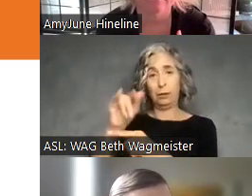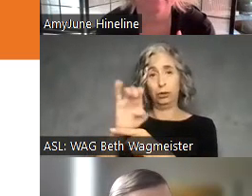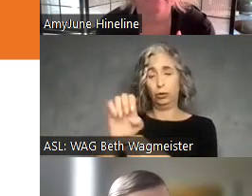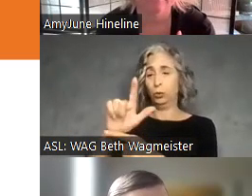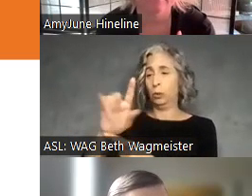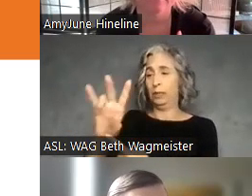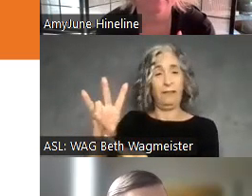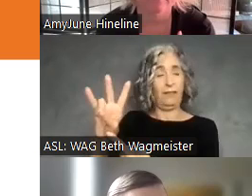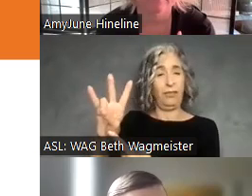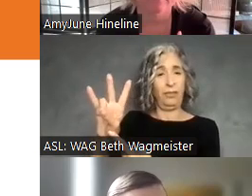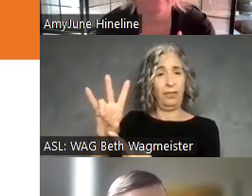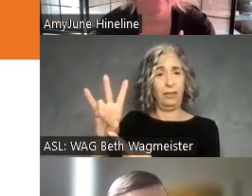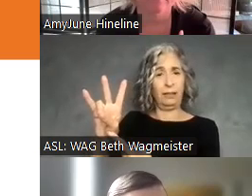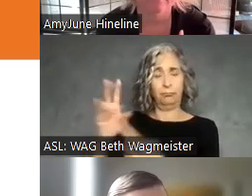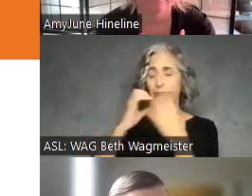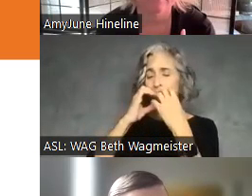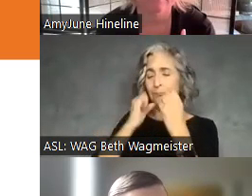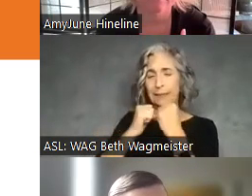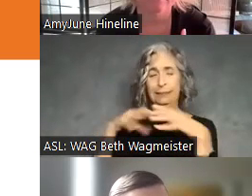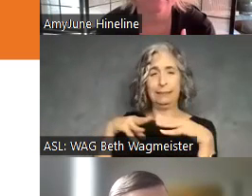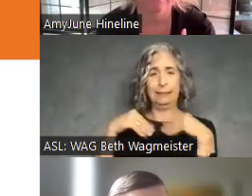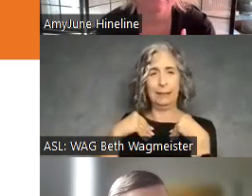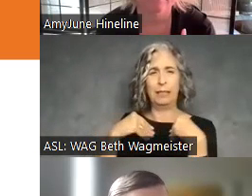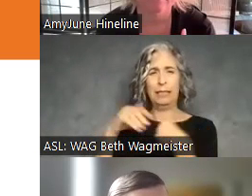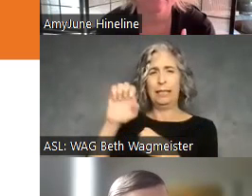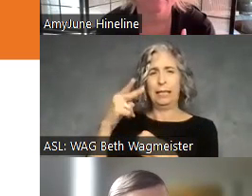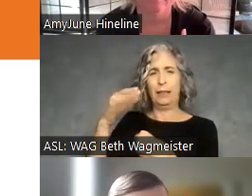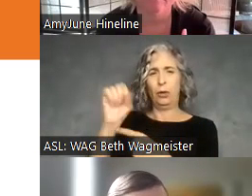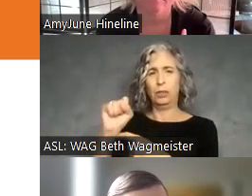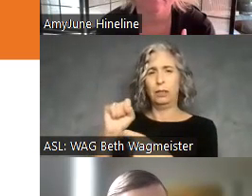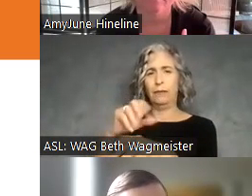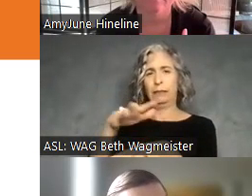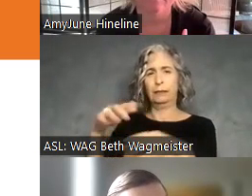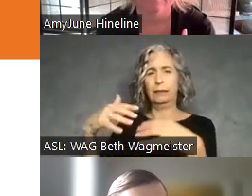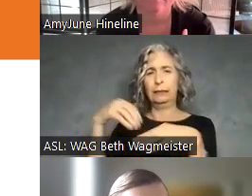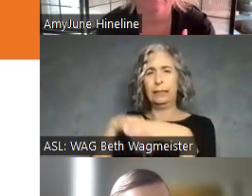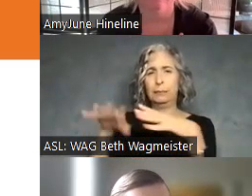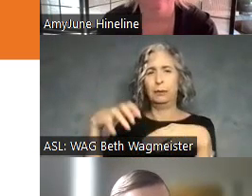the different perspectives around security and all the different factors that you have to take into